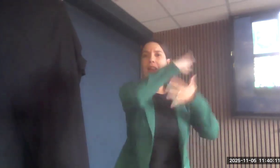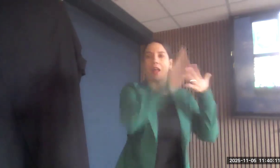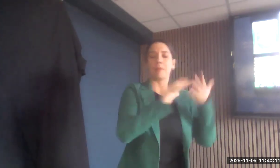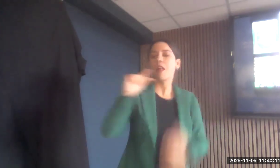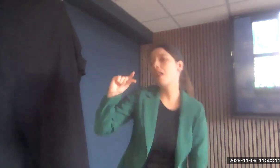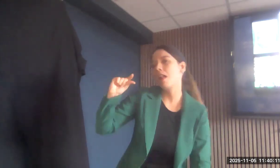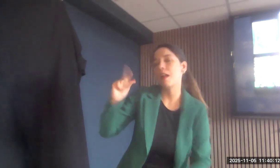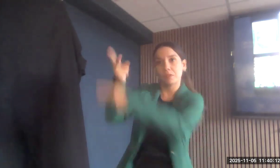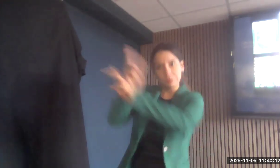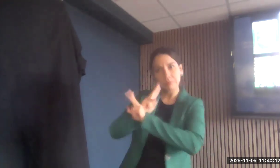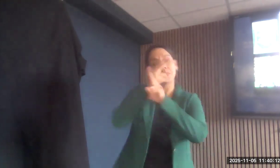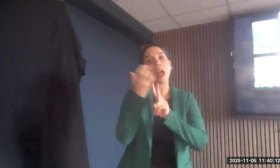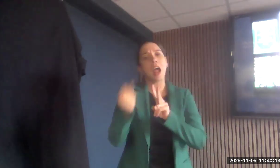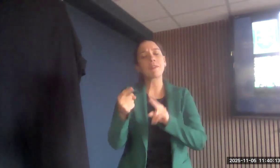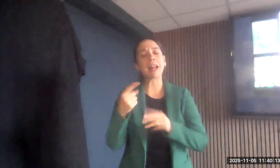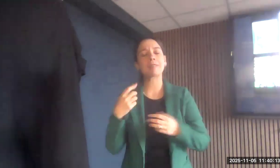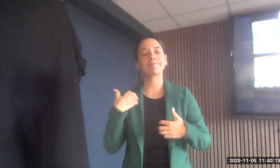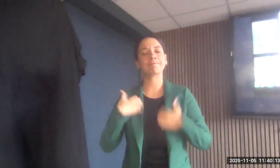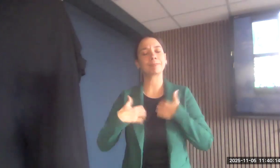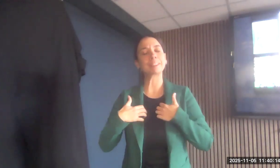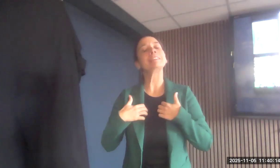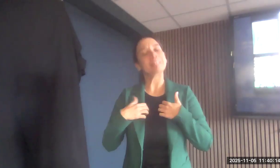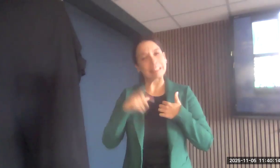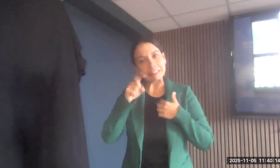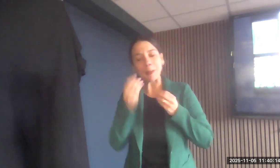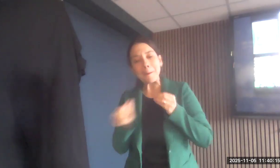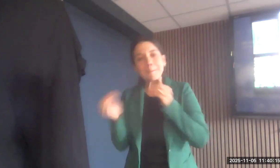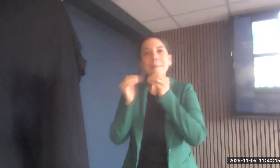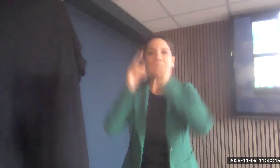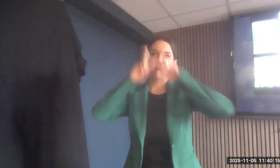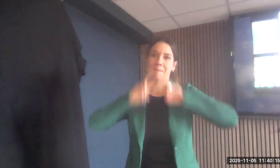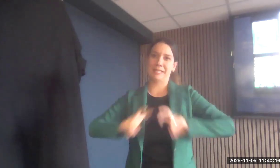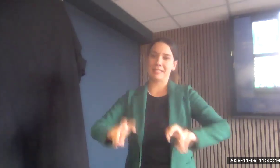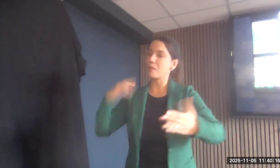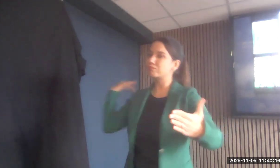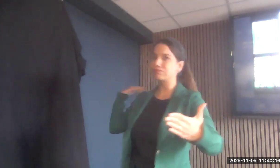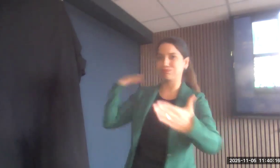independently, Libras and 10% of signs were loan signs from other sign languages, including LSF.